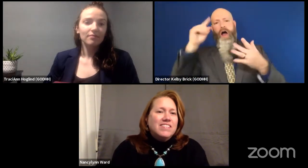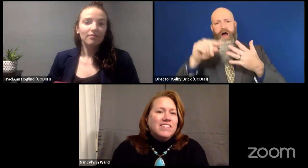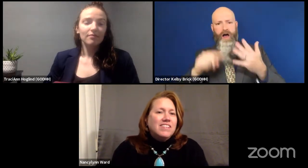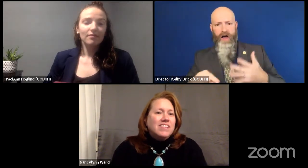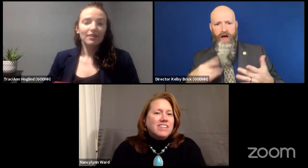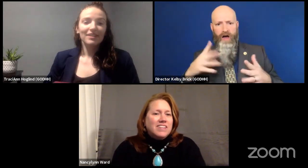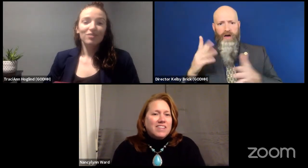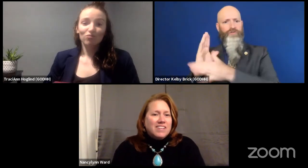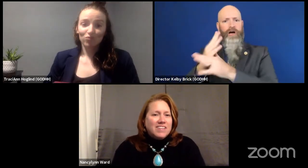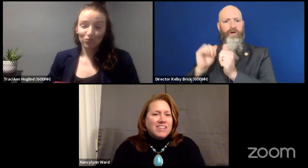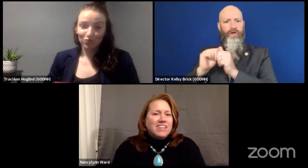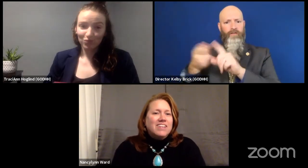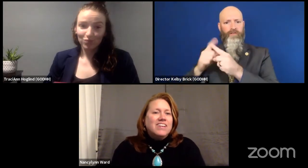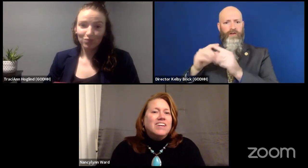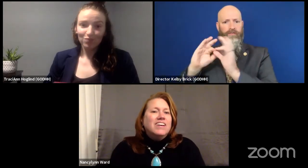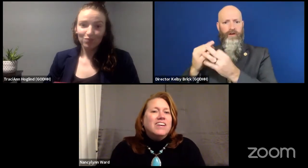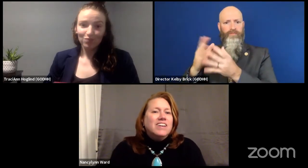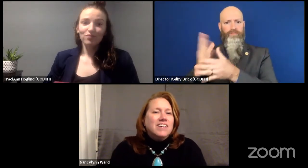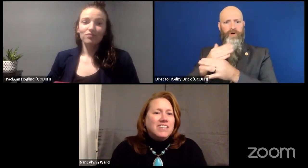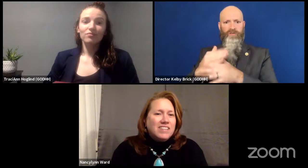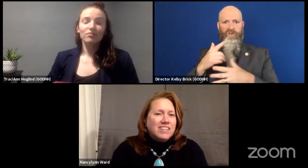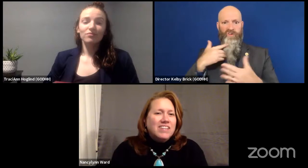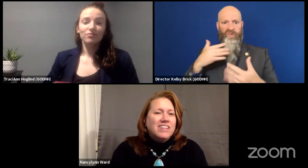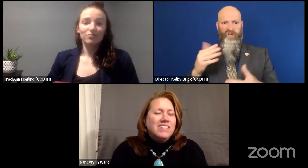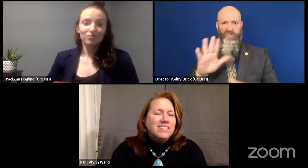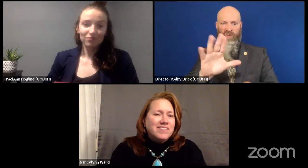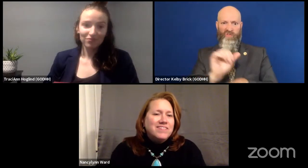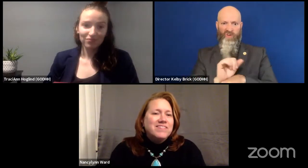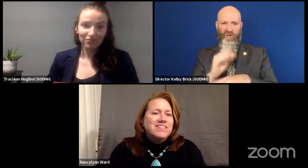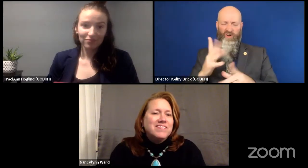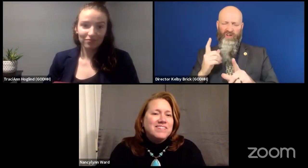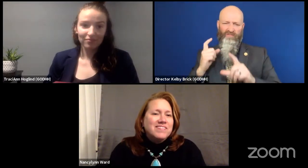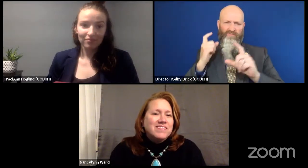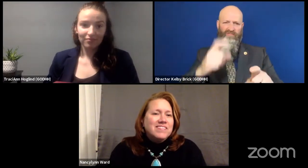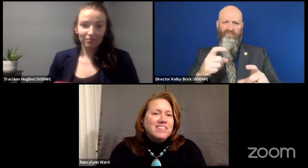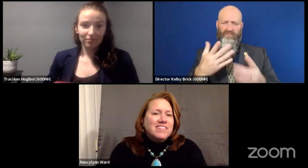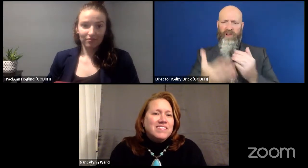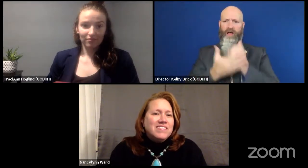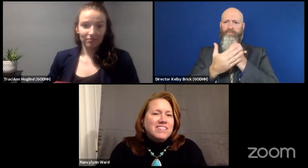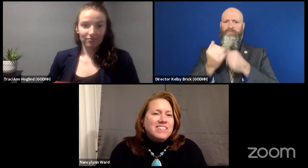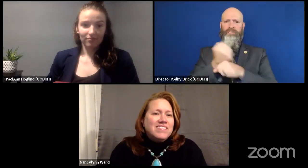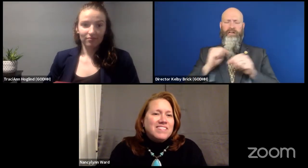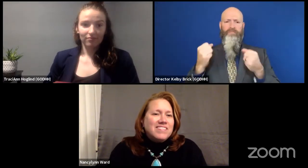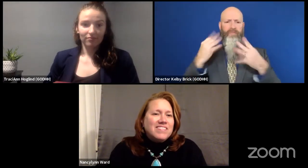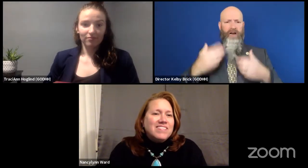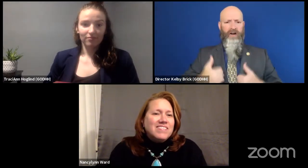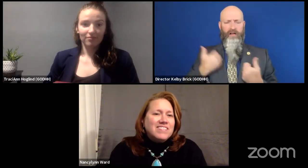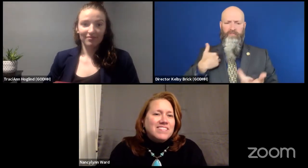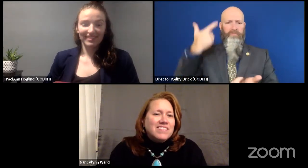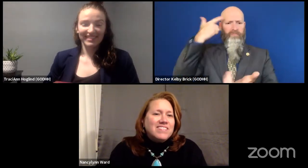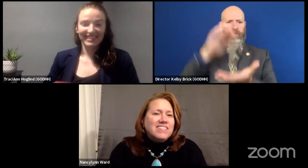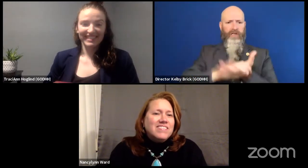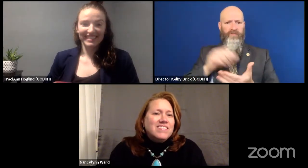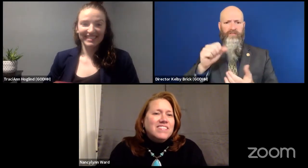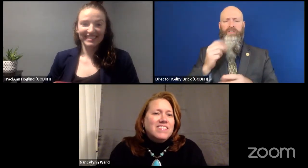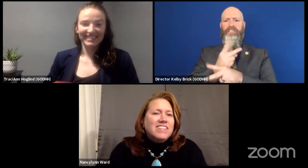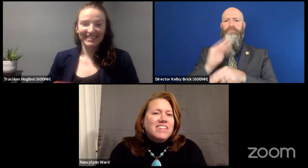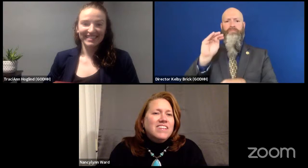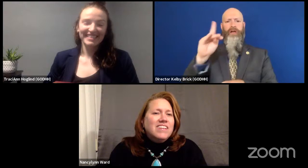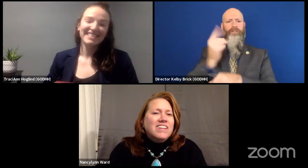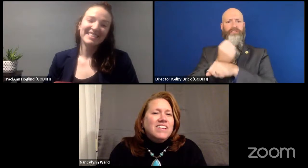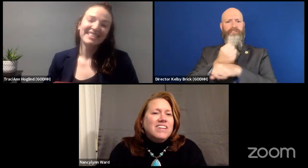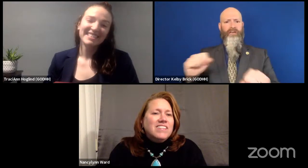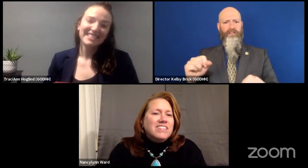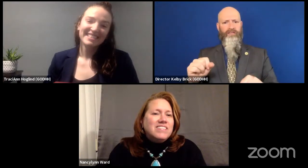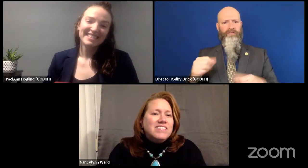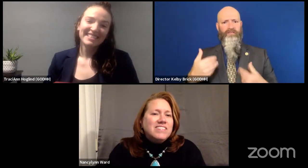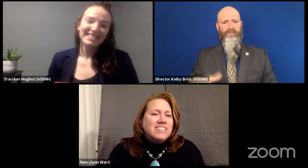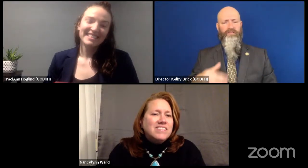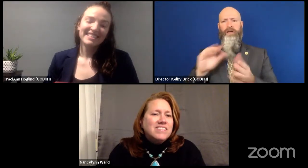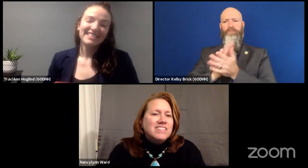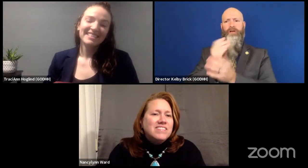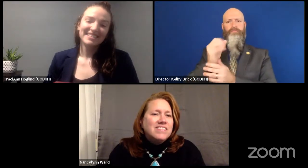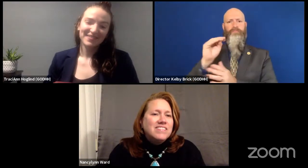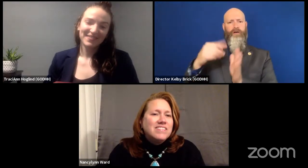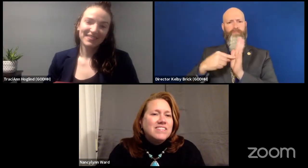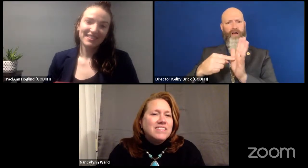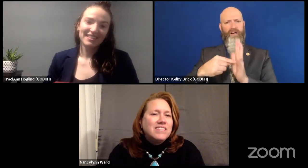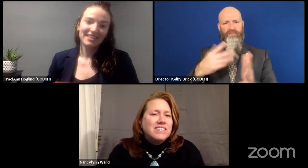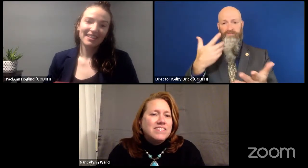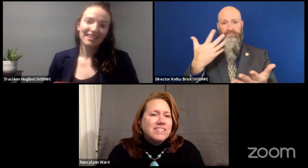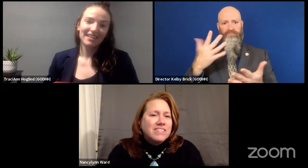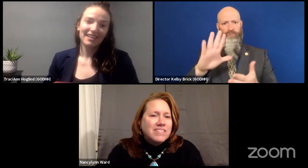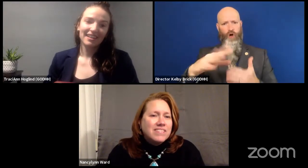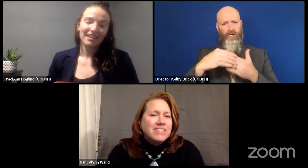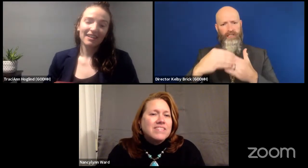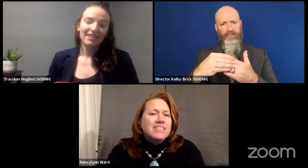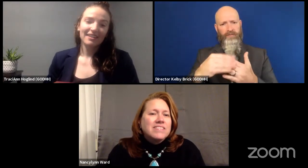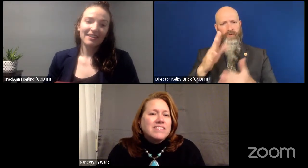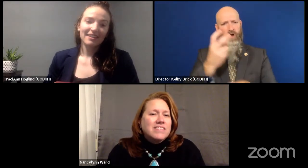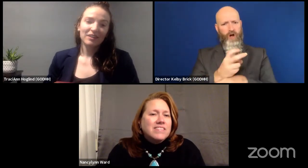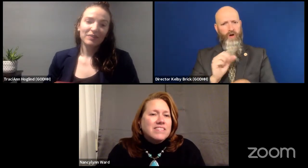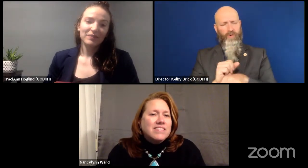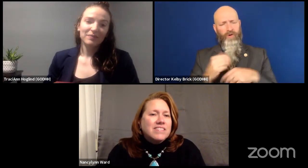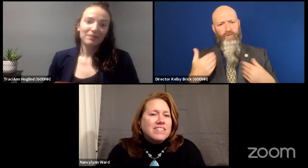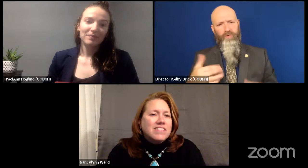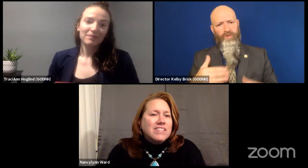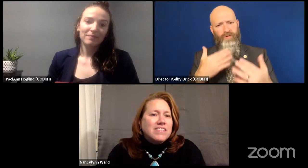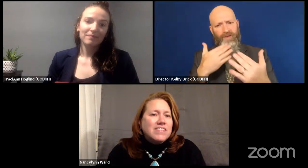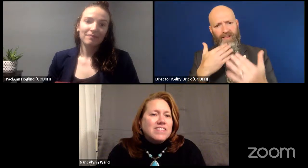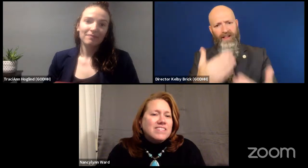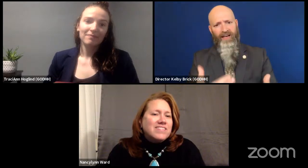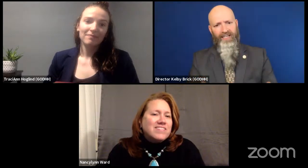You contribute so much to the lives of consumers in Maryland.